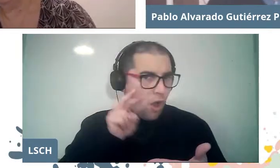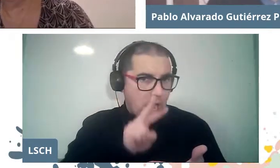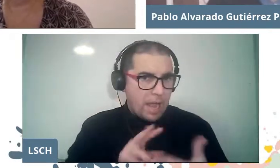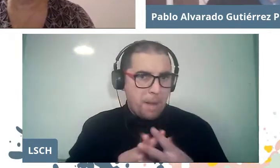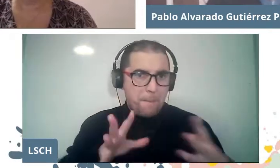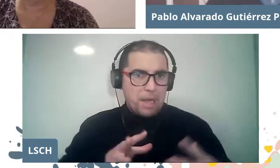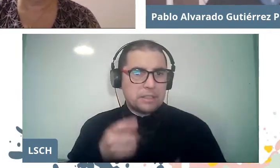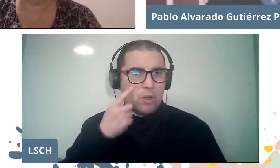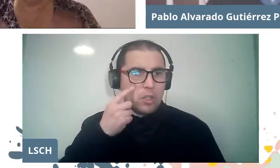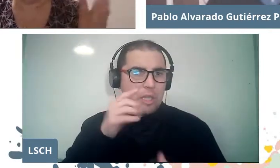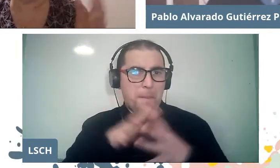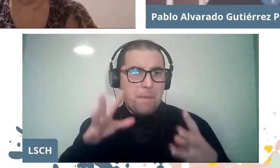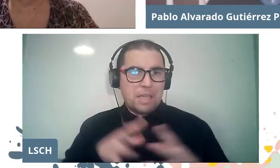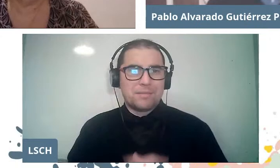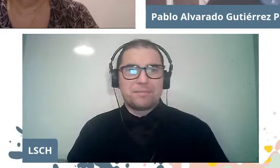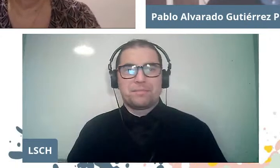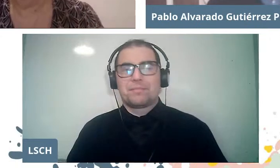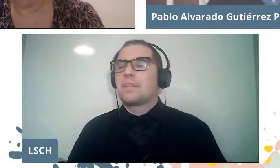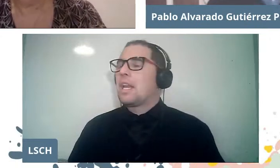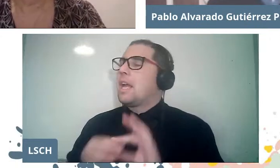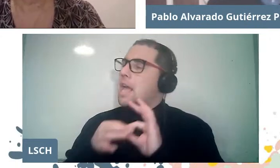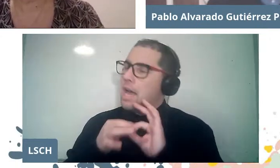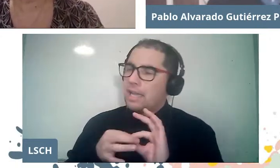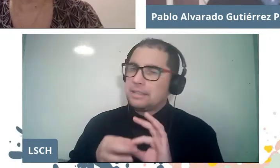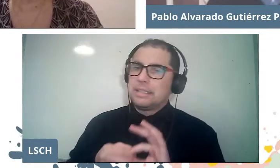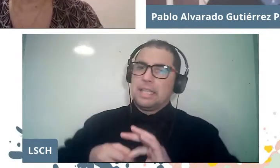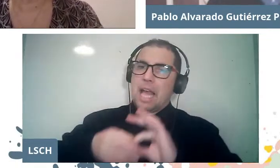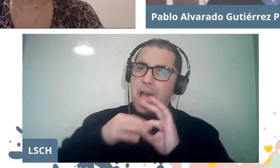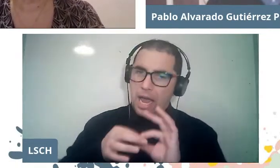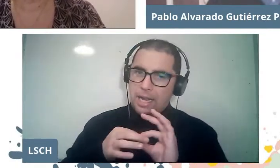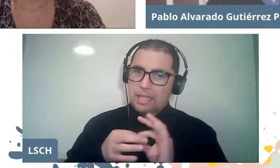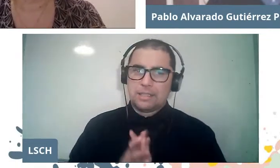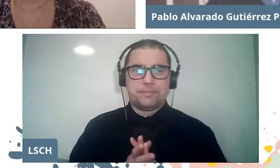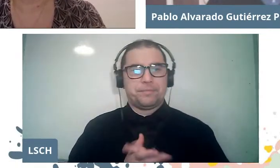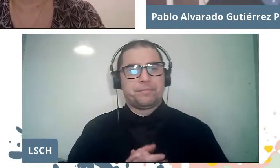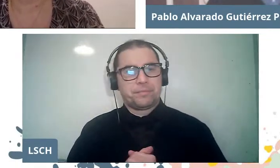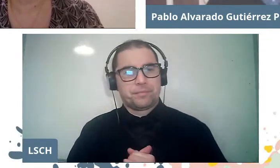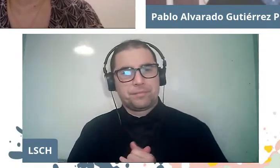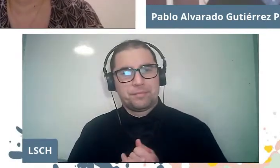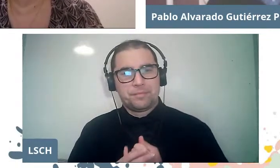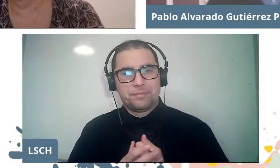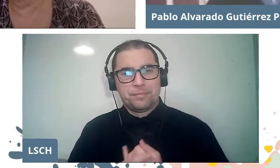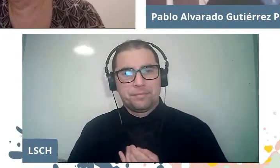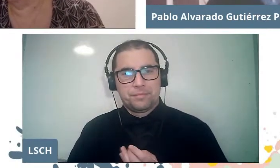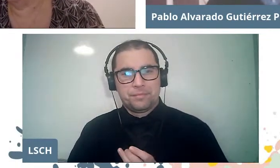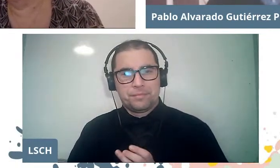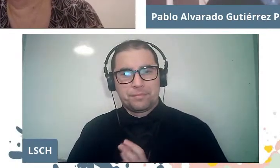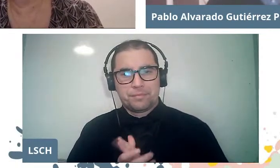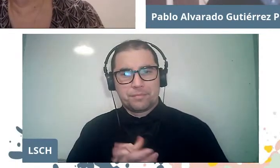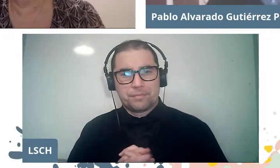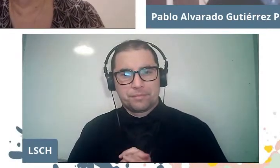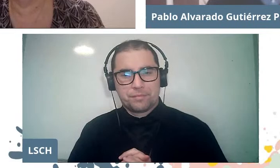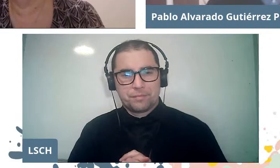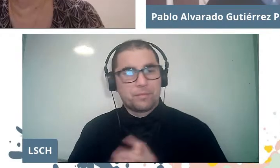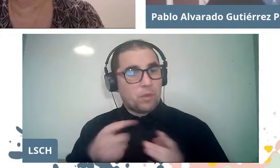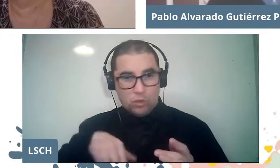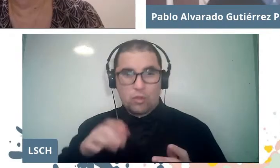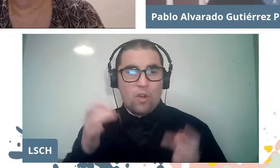Thank you. - So thank you very, very, very much. Truly happy to hear you.